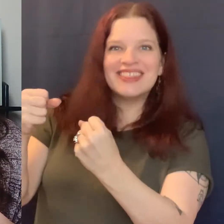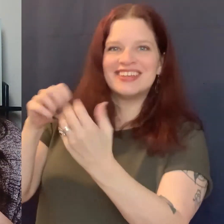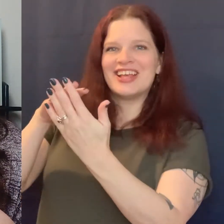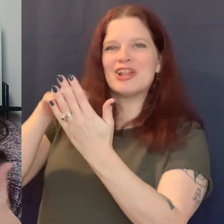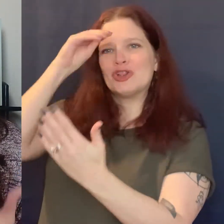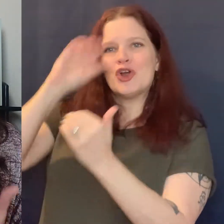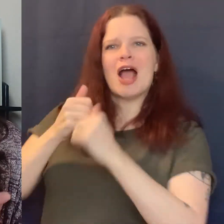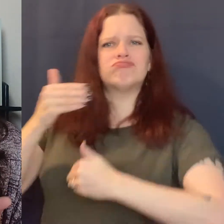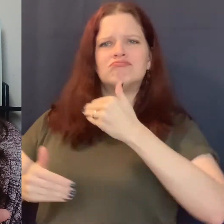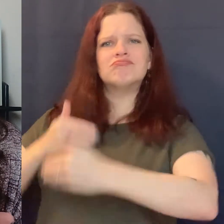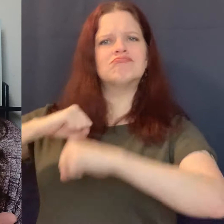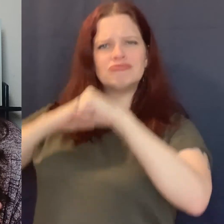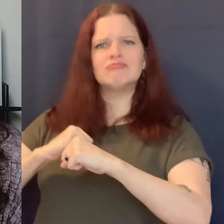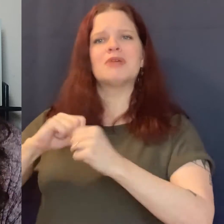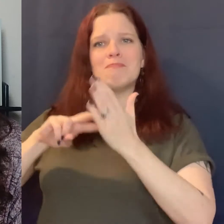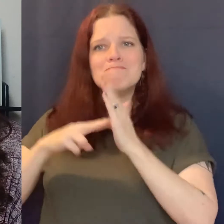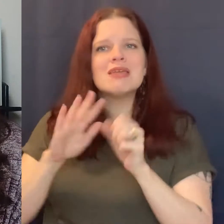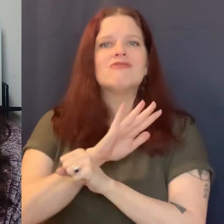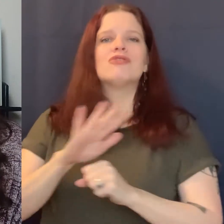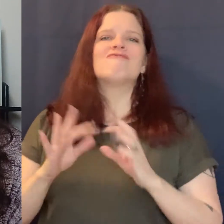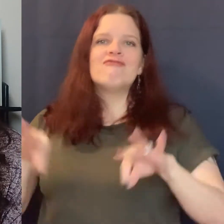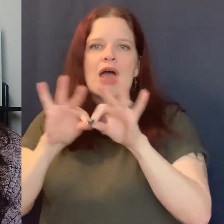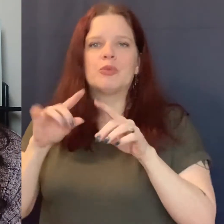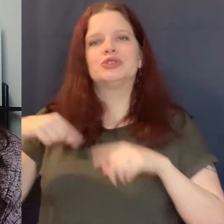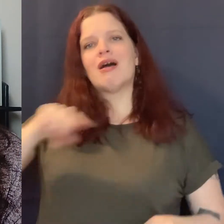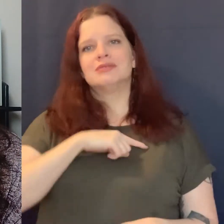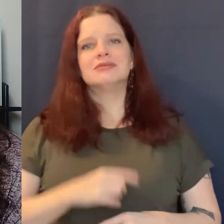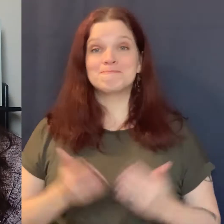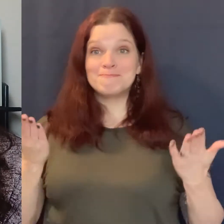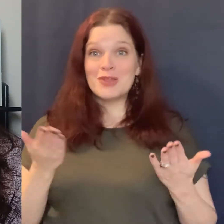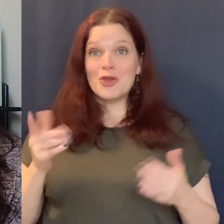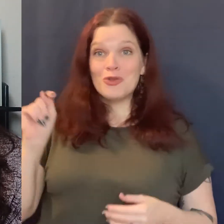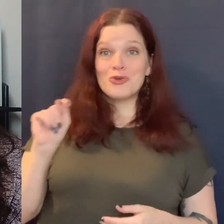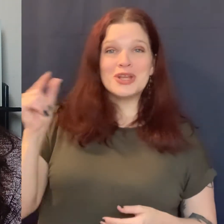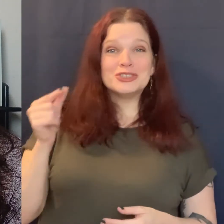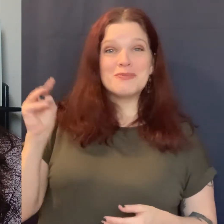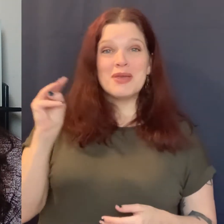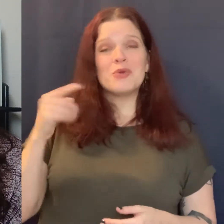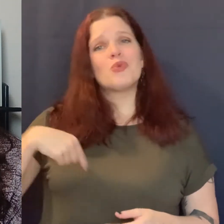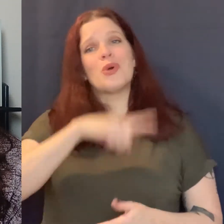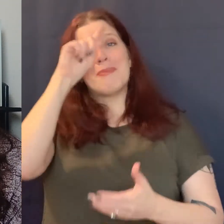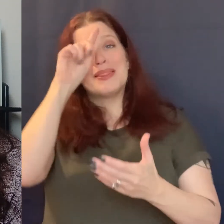ourselves and move through the world in a way that is meaningful and valuable to us. Here at The Gracious Mind, we believe really strongly